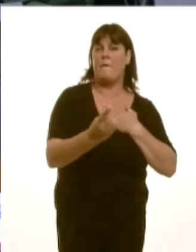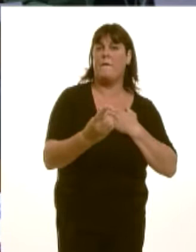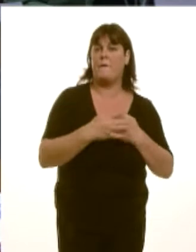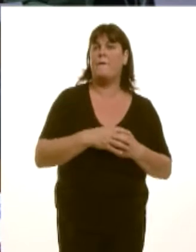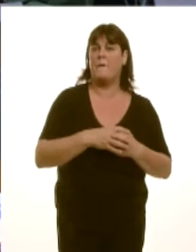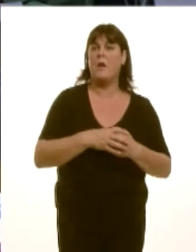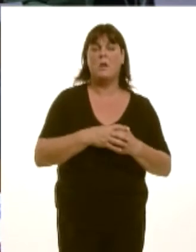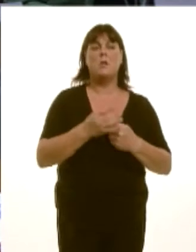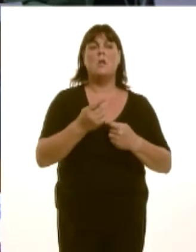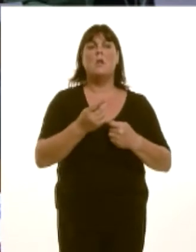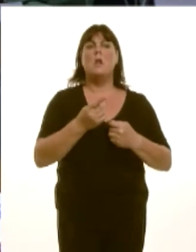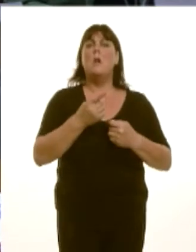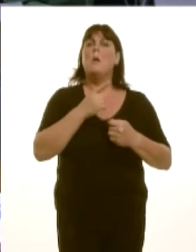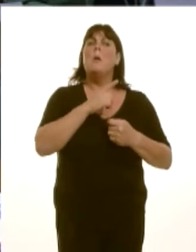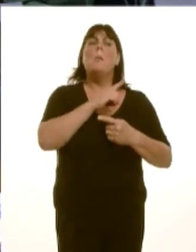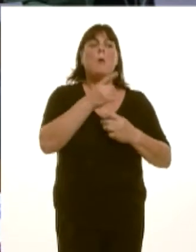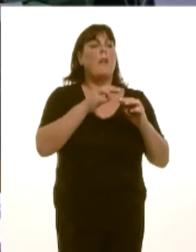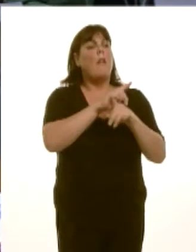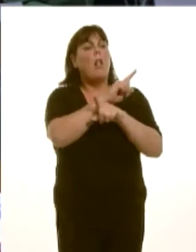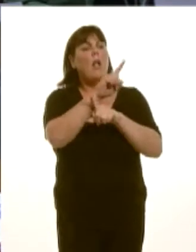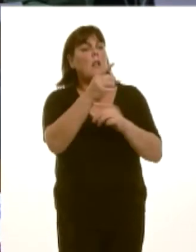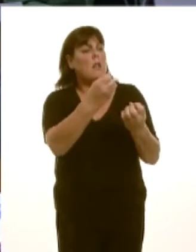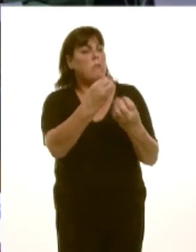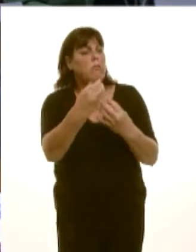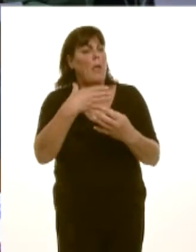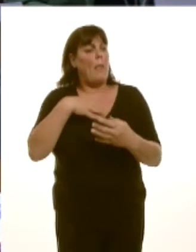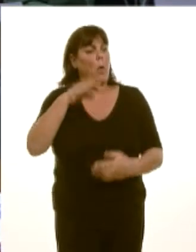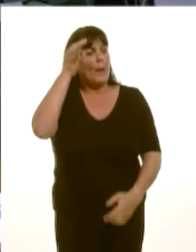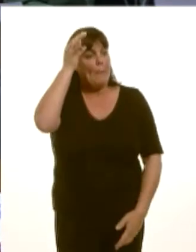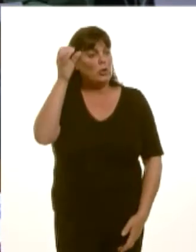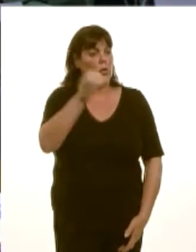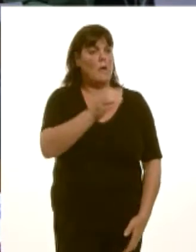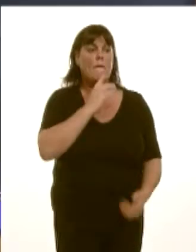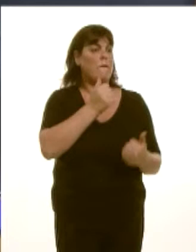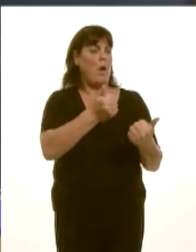Of course, if a strong case is made for a commissioner, it is something that we will always take into consideration.